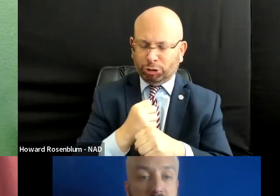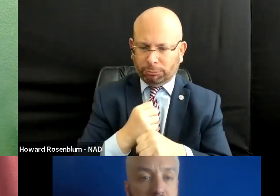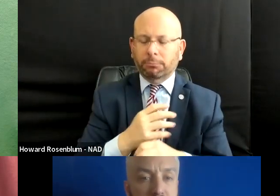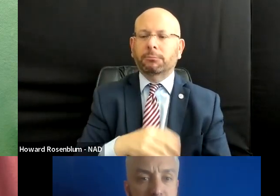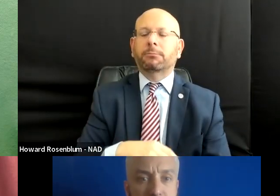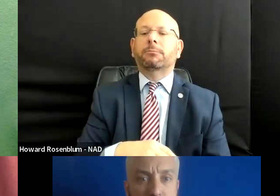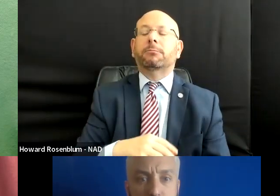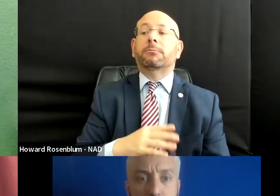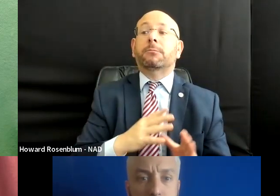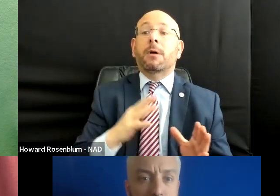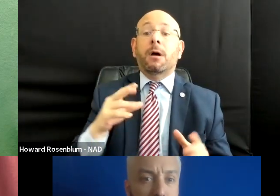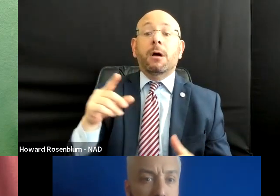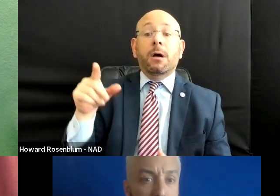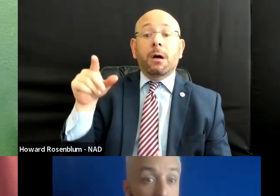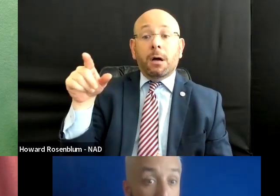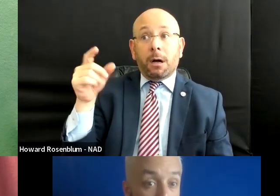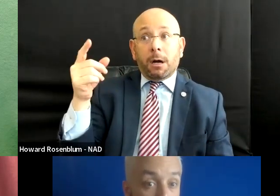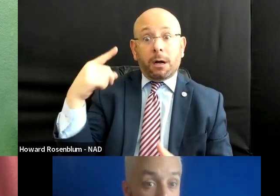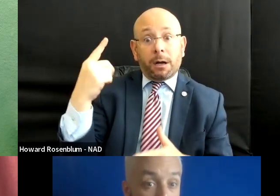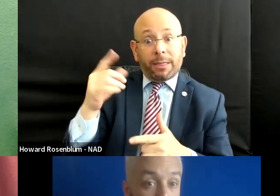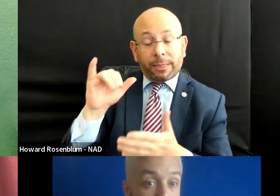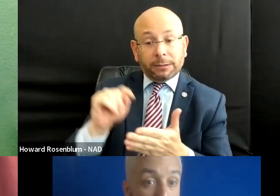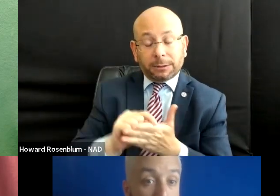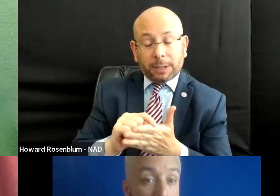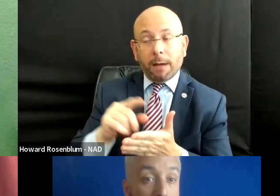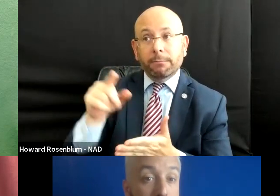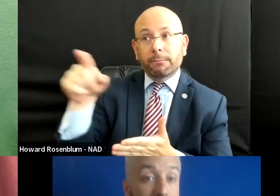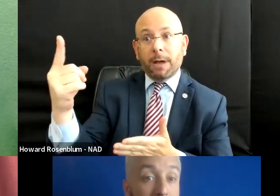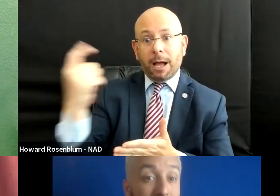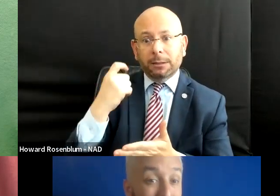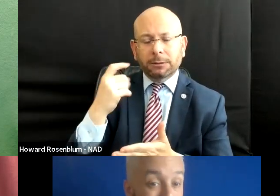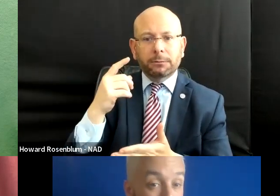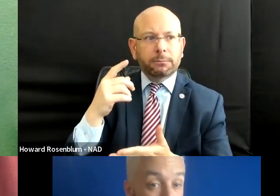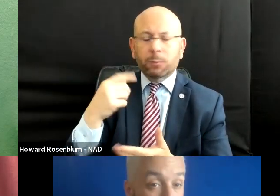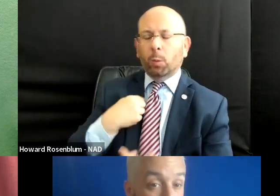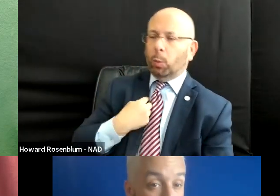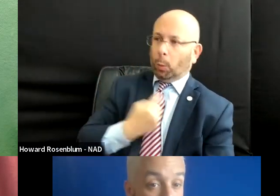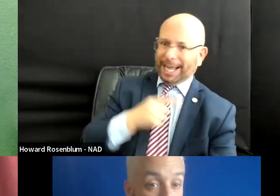person and they said it didn't matter so the they contacted the performer